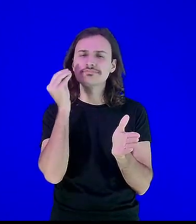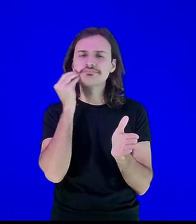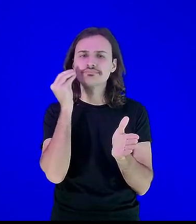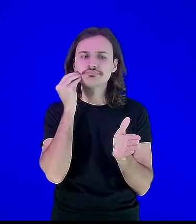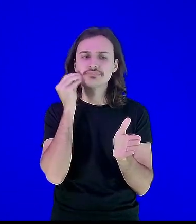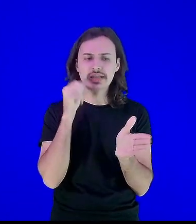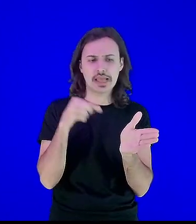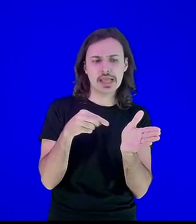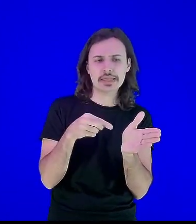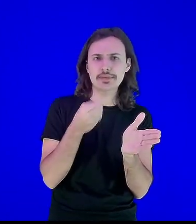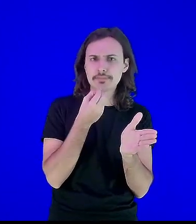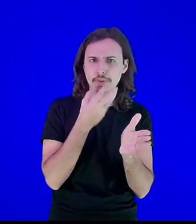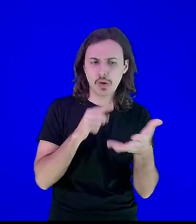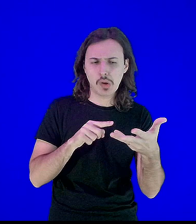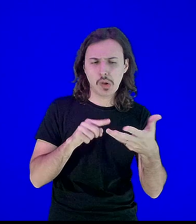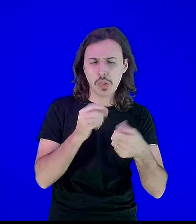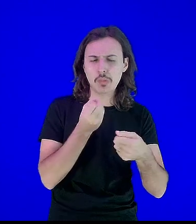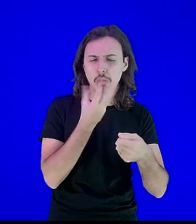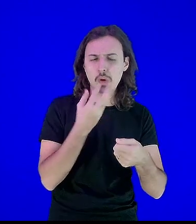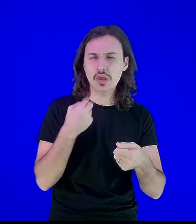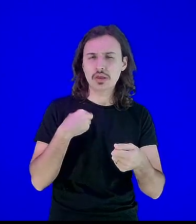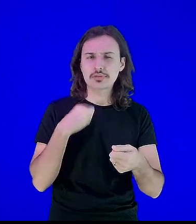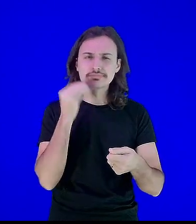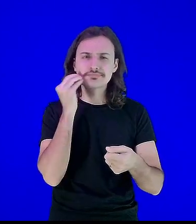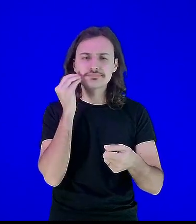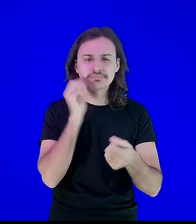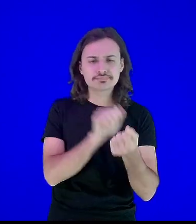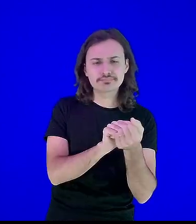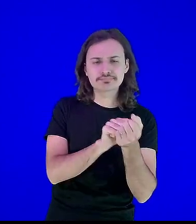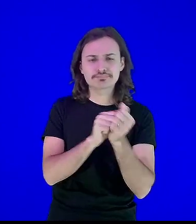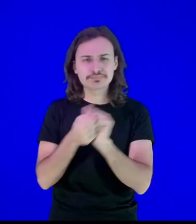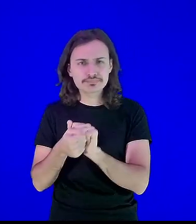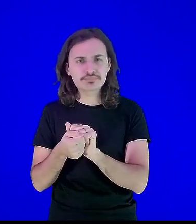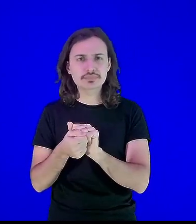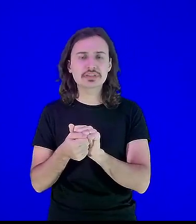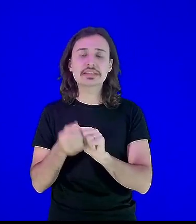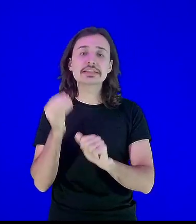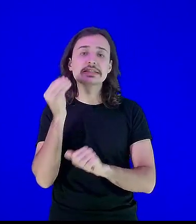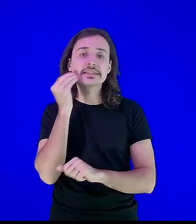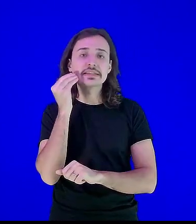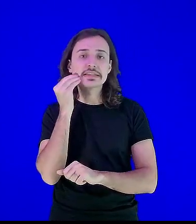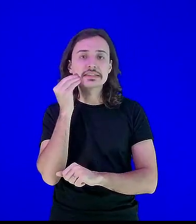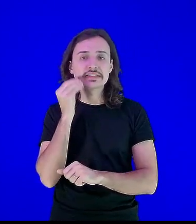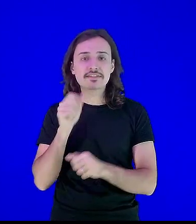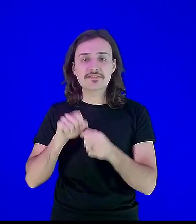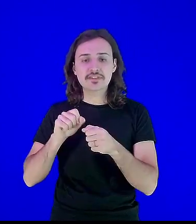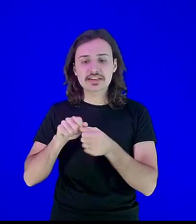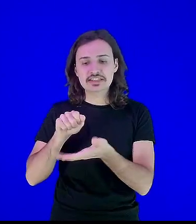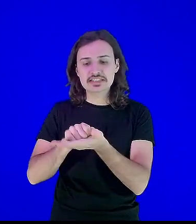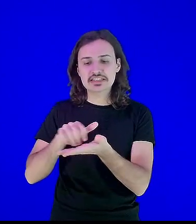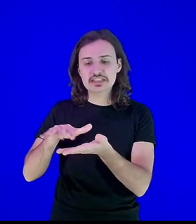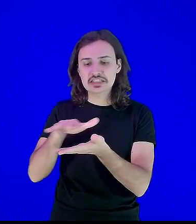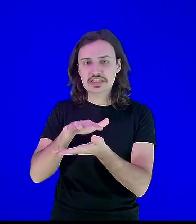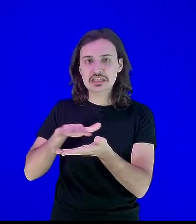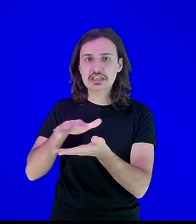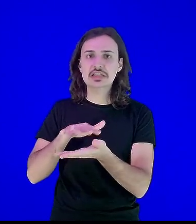for us to use SignWriting as a complete system as it is